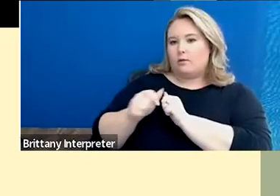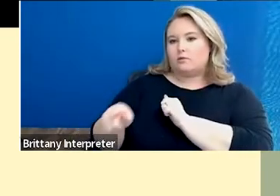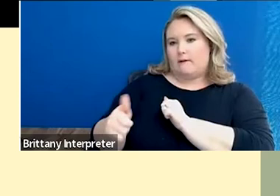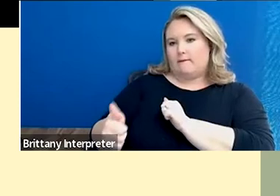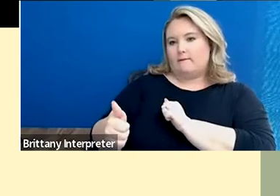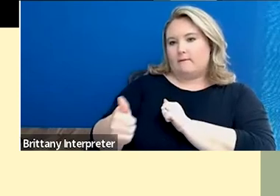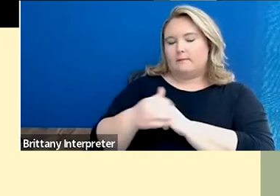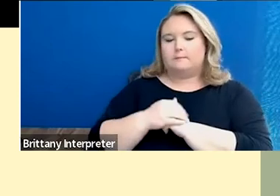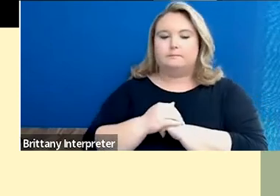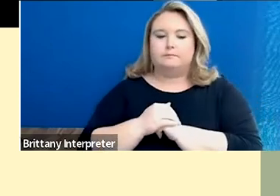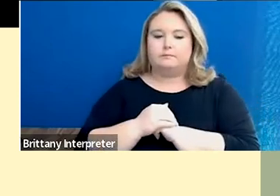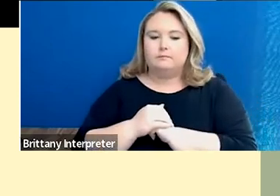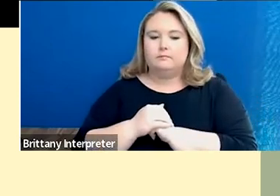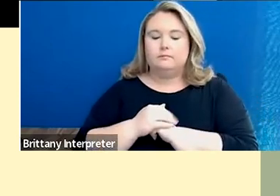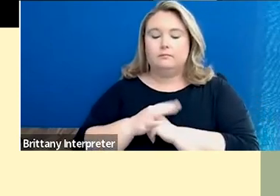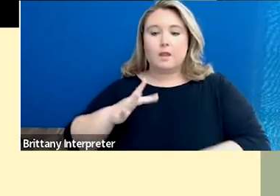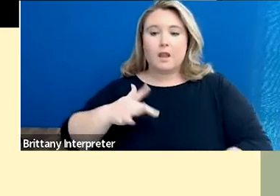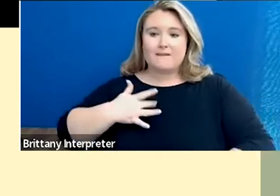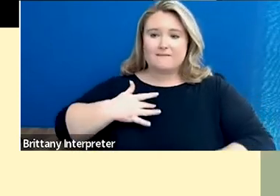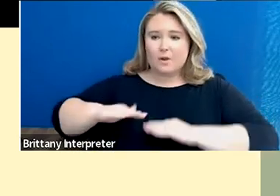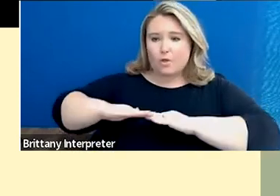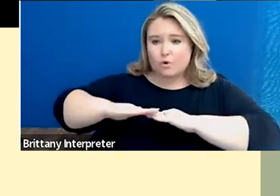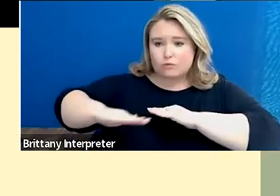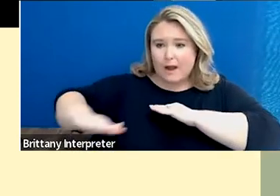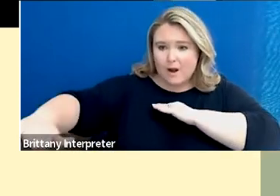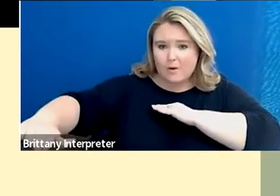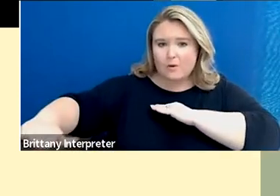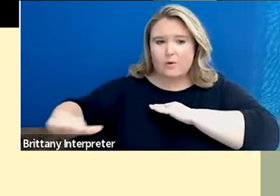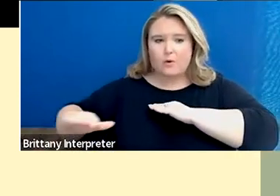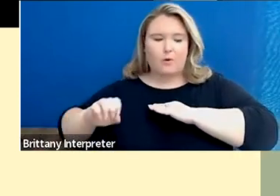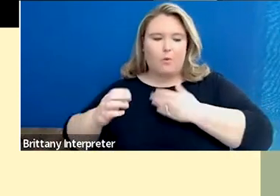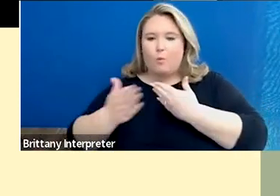Feel the ground or whatever surface that is at your feet.